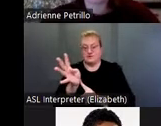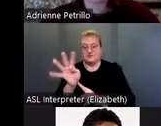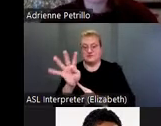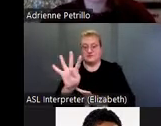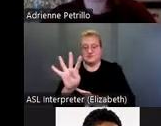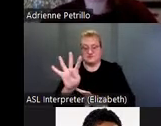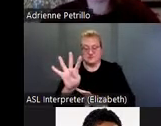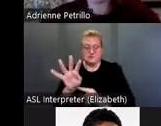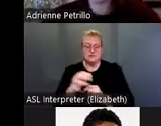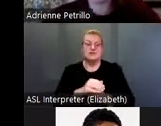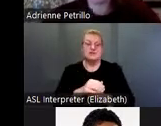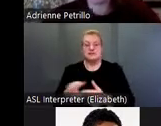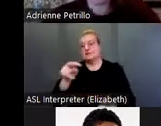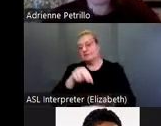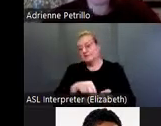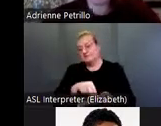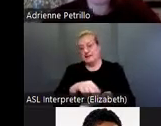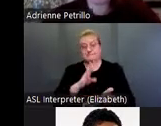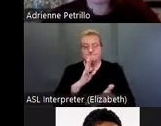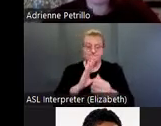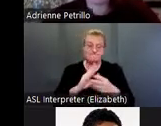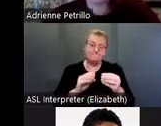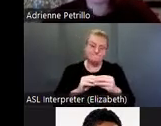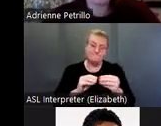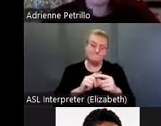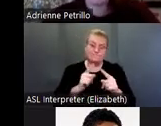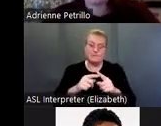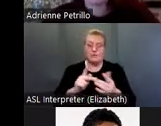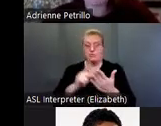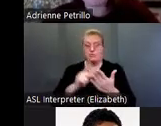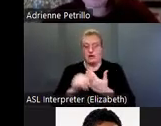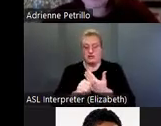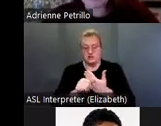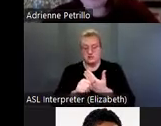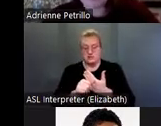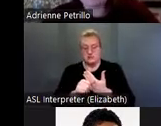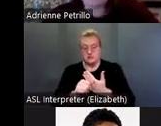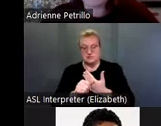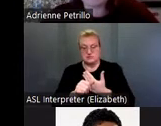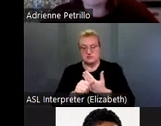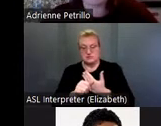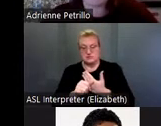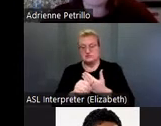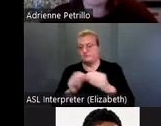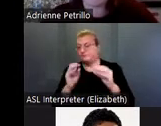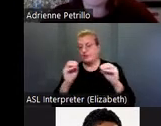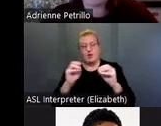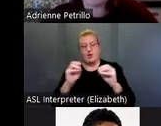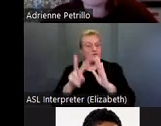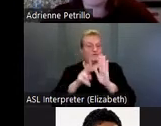and talk to a smaller group of people about their project. There won't be any video or tech involved.